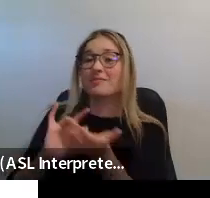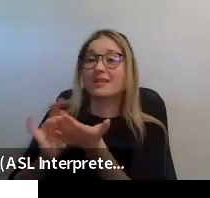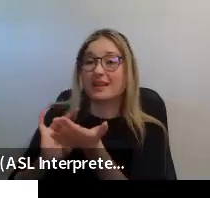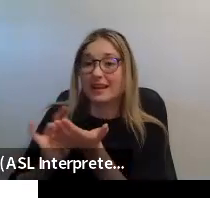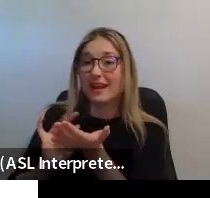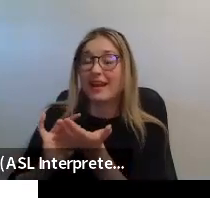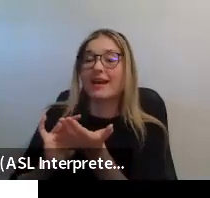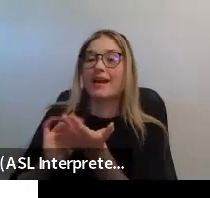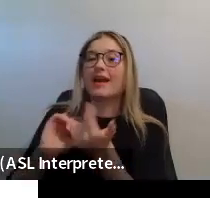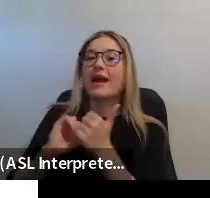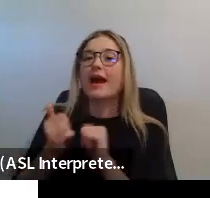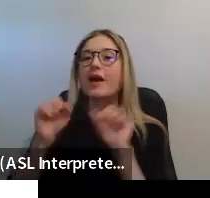How can we make a referral and help you get that sooner, or how long have you been with Dr.